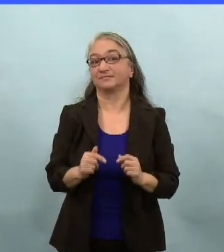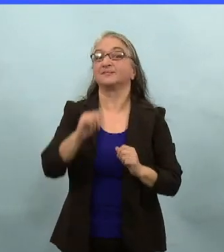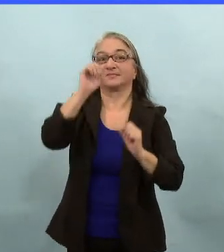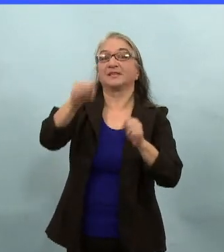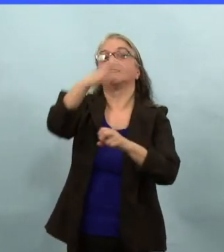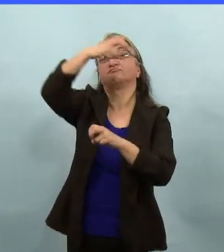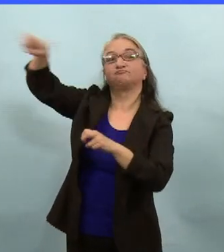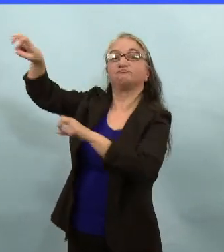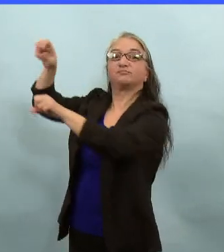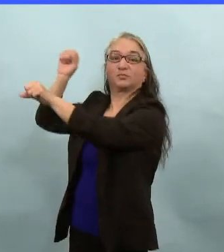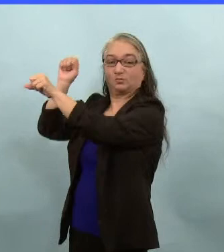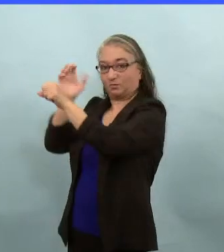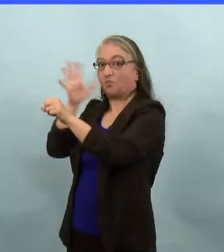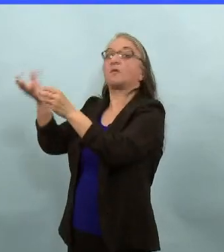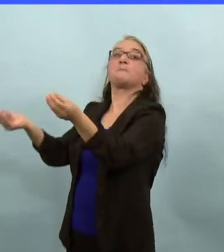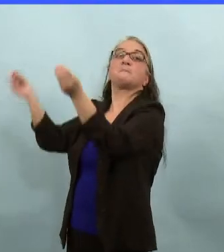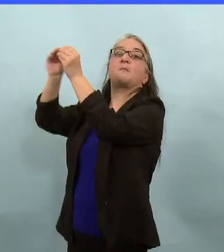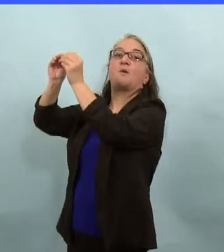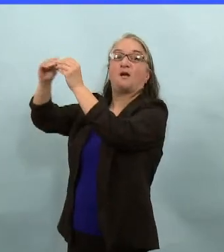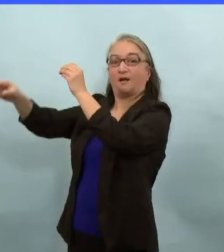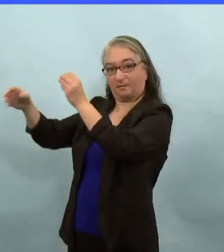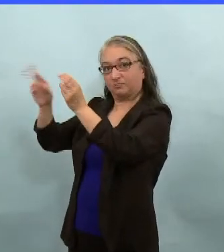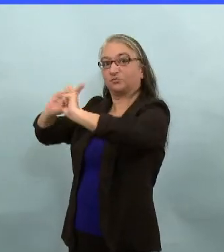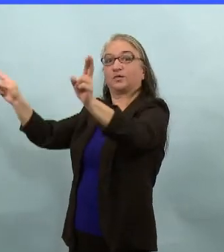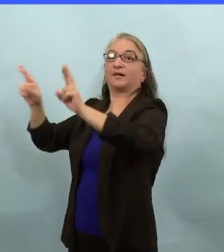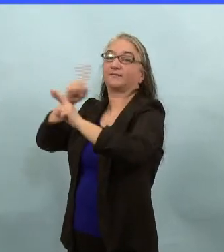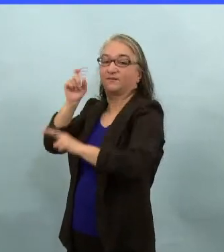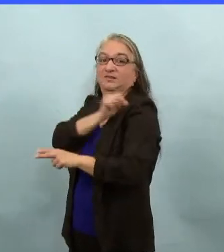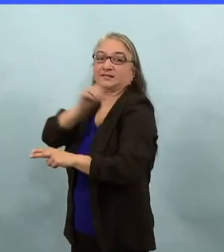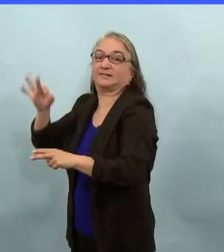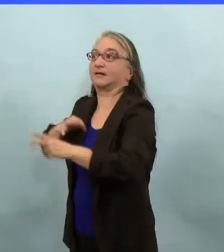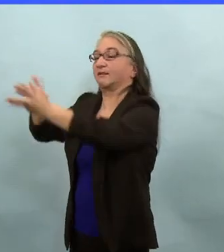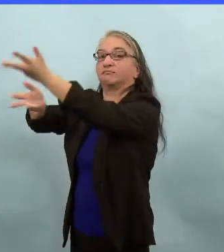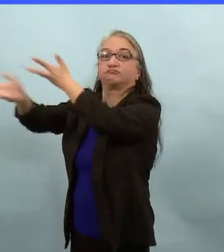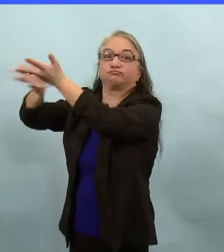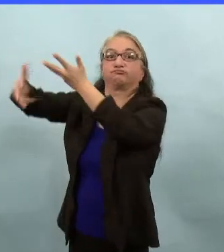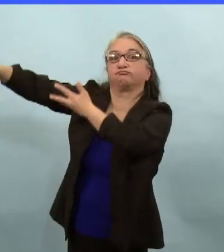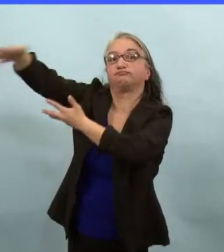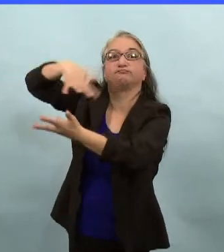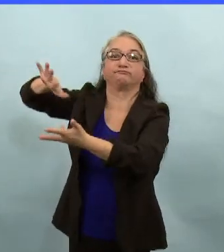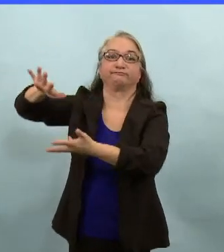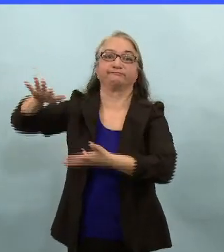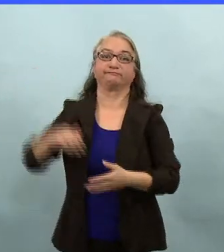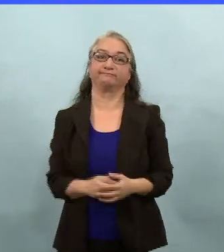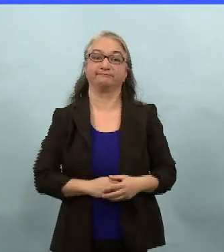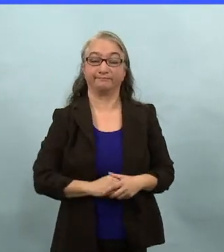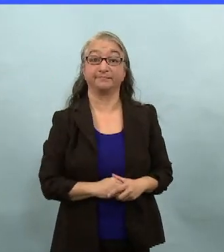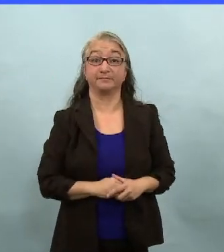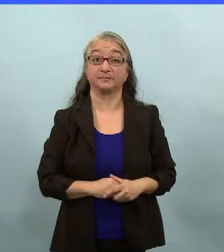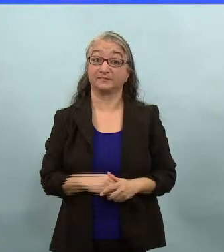so that is our focus and it's not it's just one of the the tools that that we are using to increase